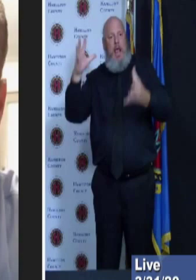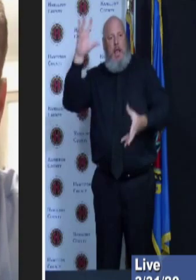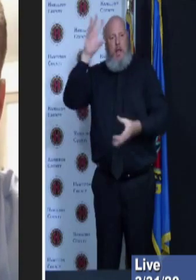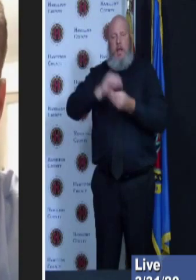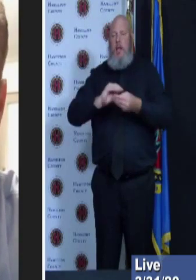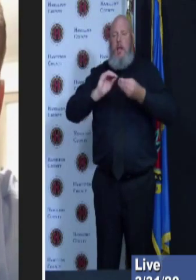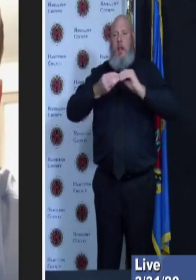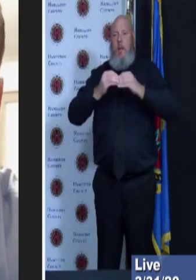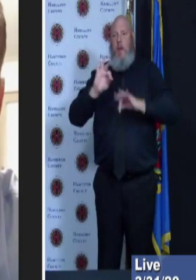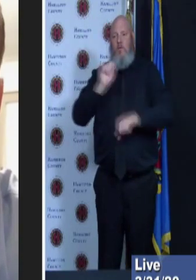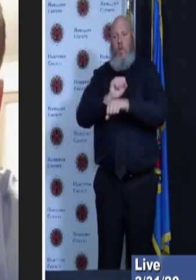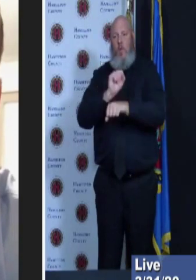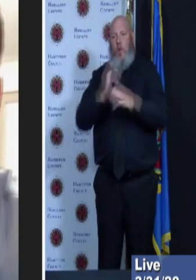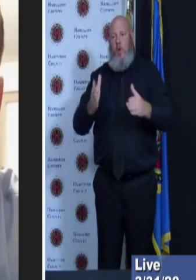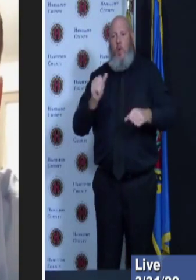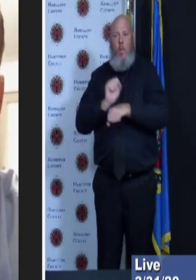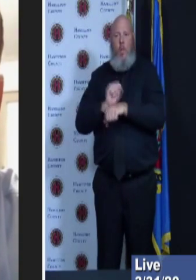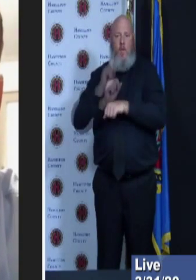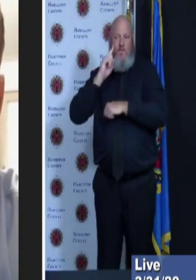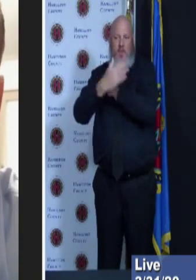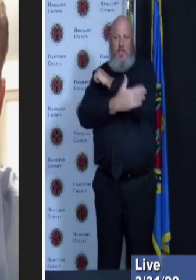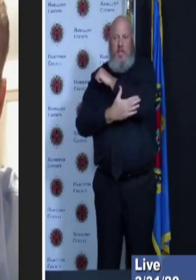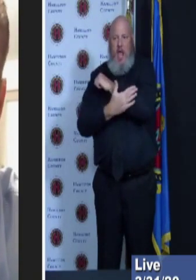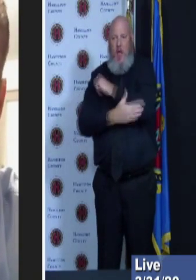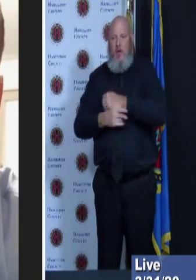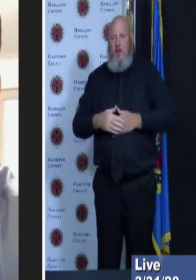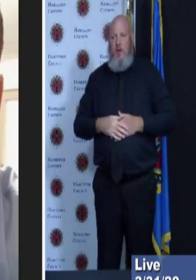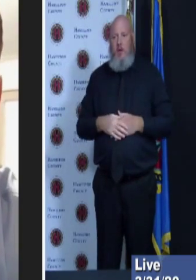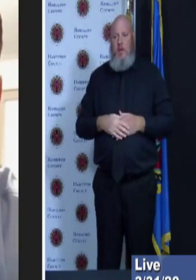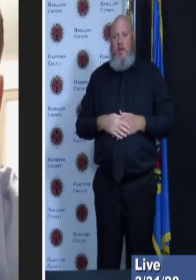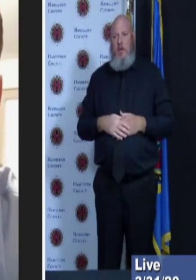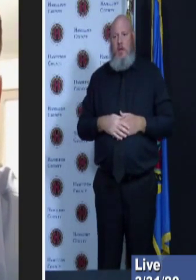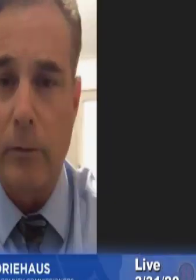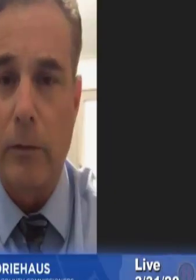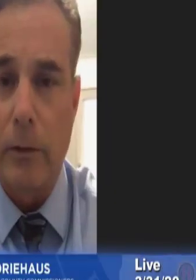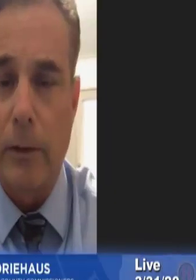say to them today other than well we'll address this tomorrow and then I have one